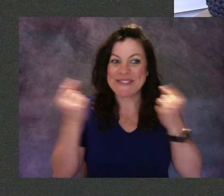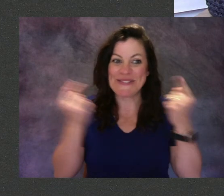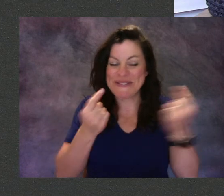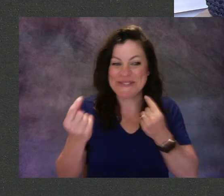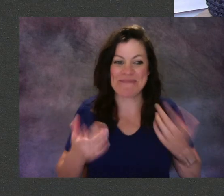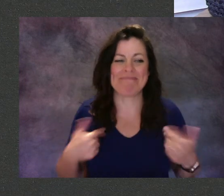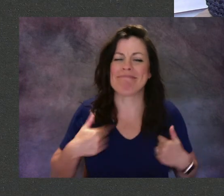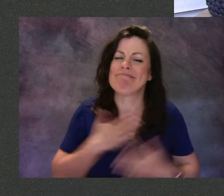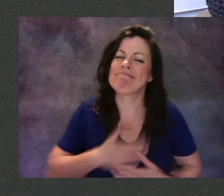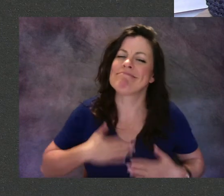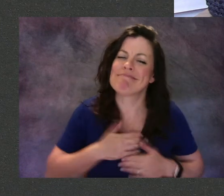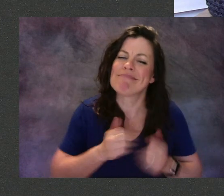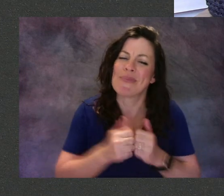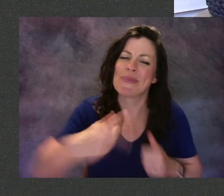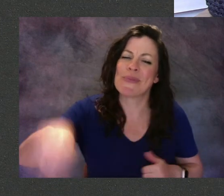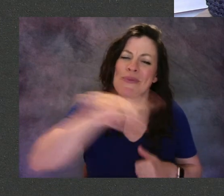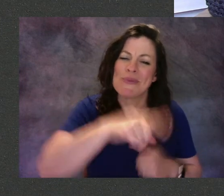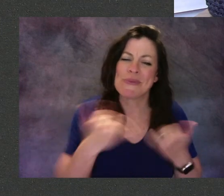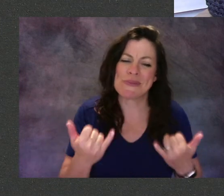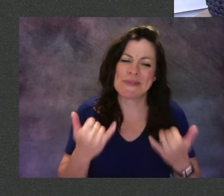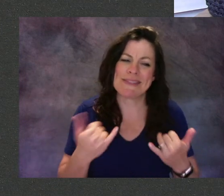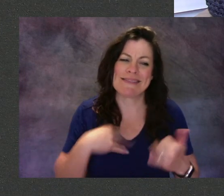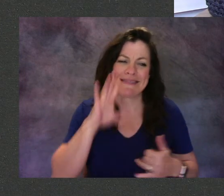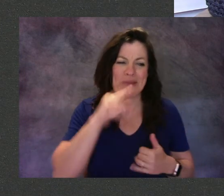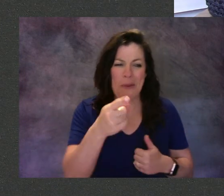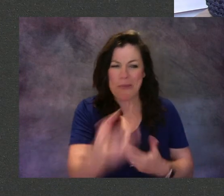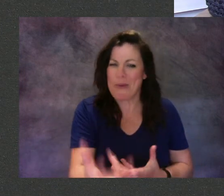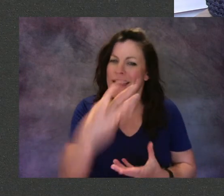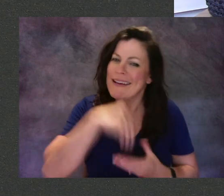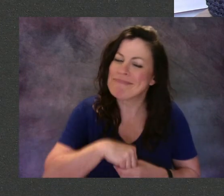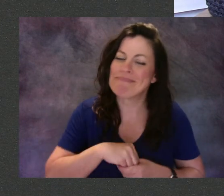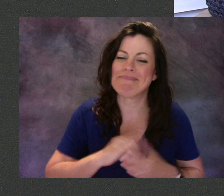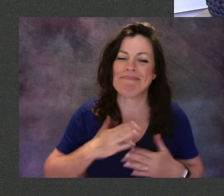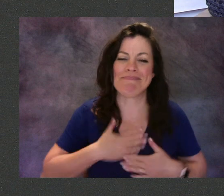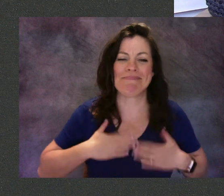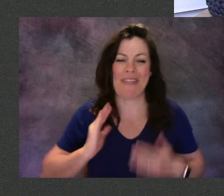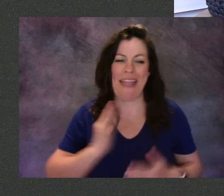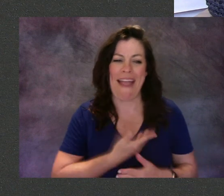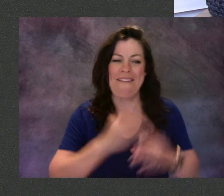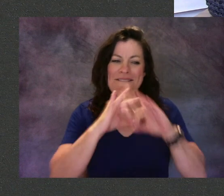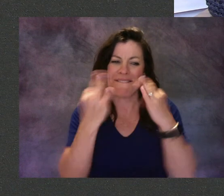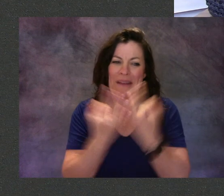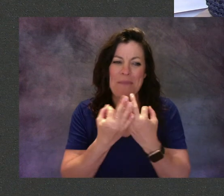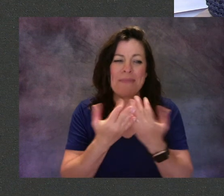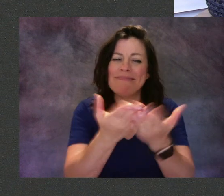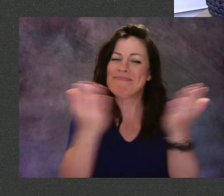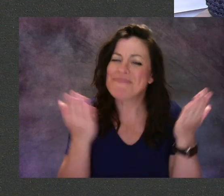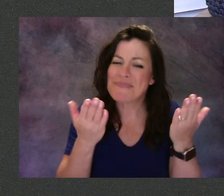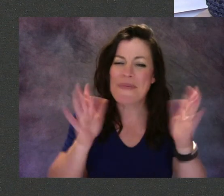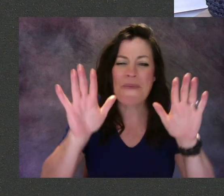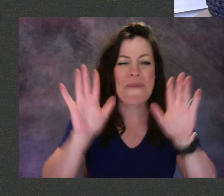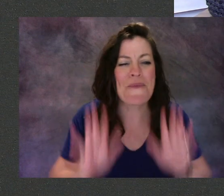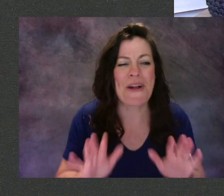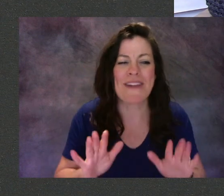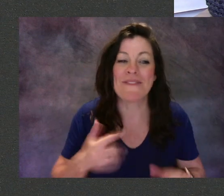and I hope that you felt a little bit like part of our school family. It was so wonderful to see you. Until we see you next time.